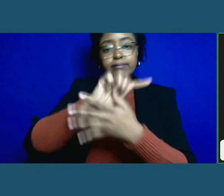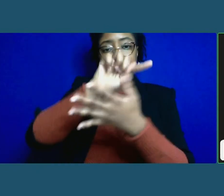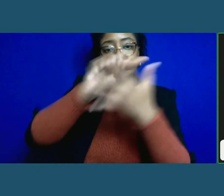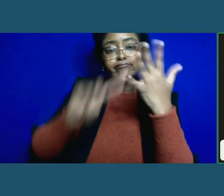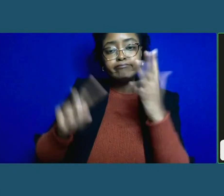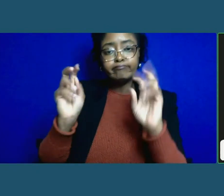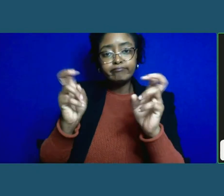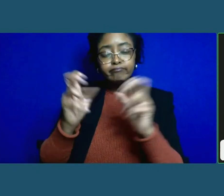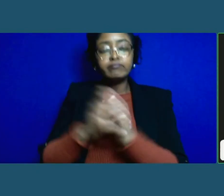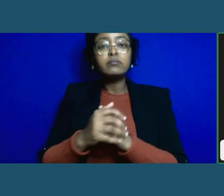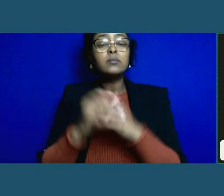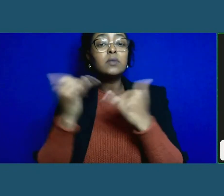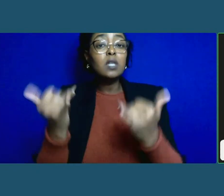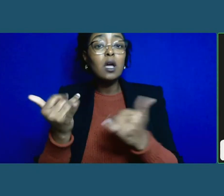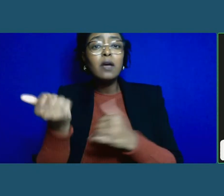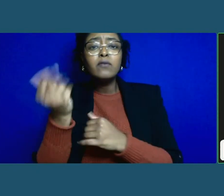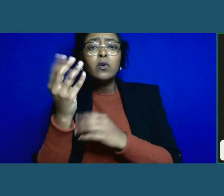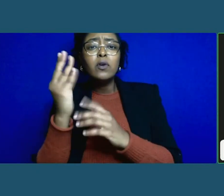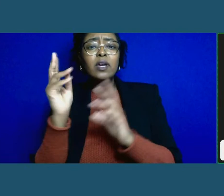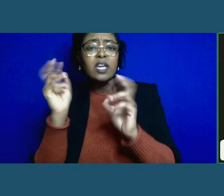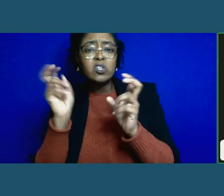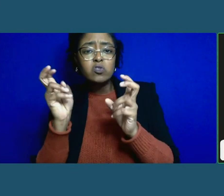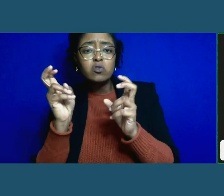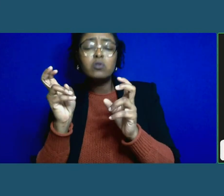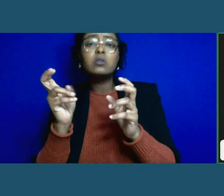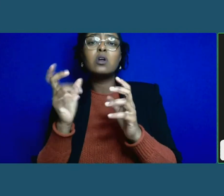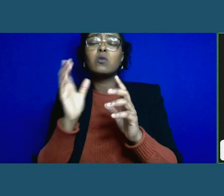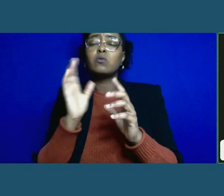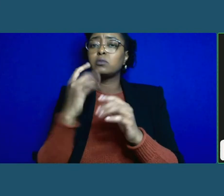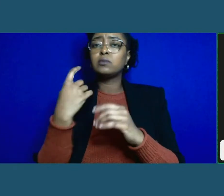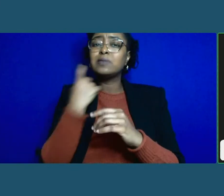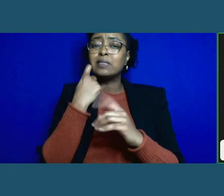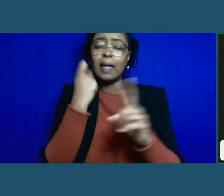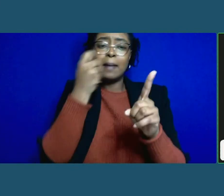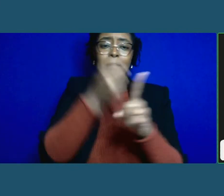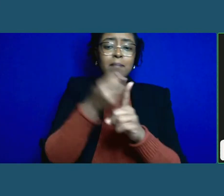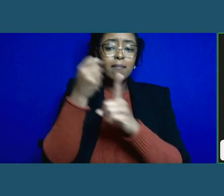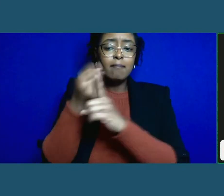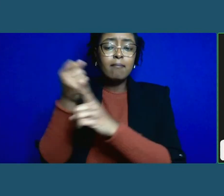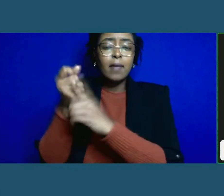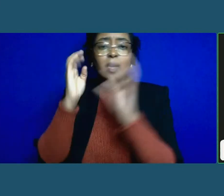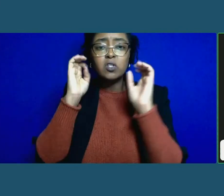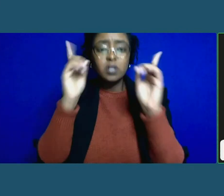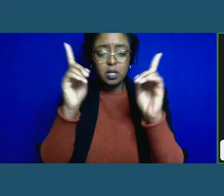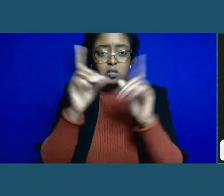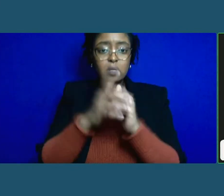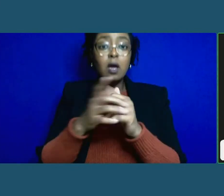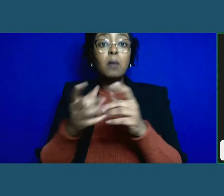we're here tonight. Having this conversation, um, on these issues. Now let's take some of